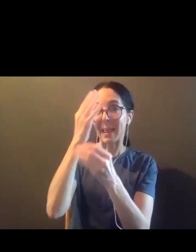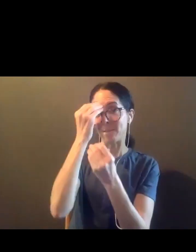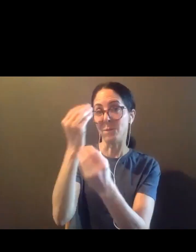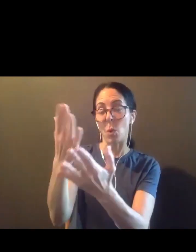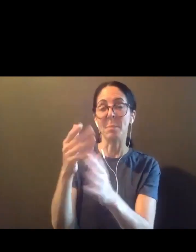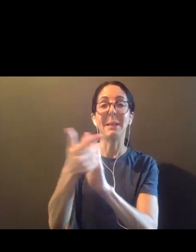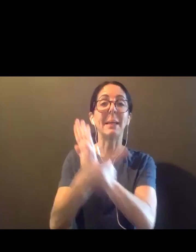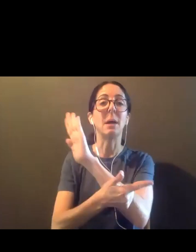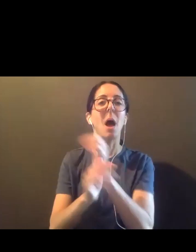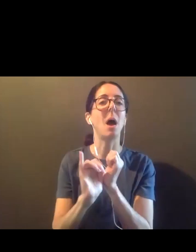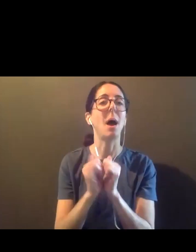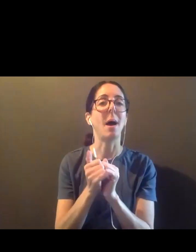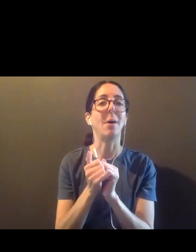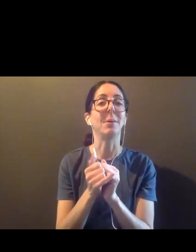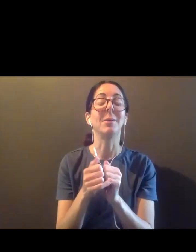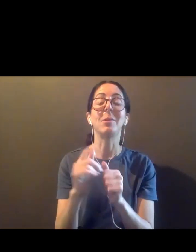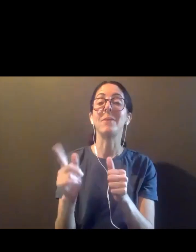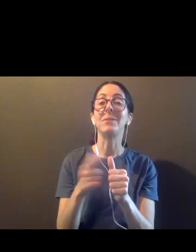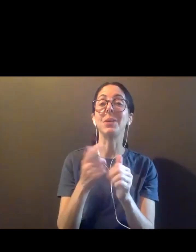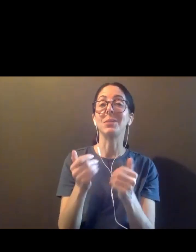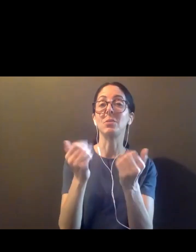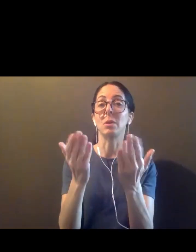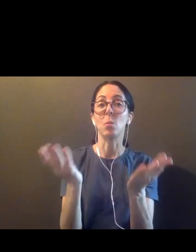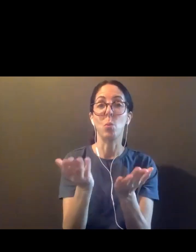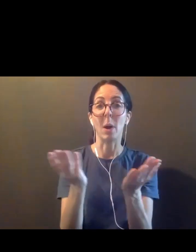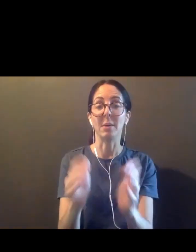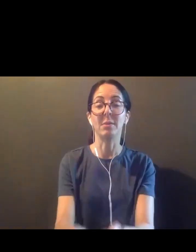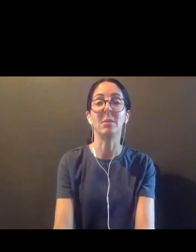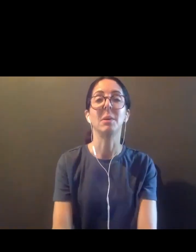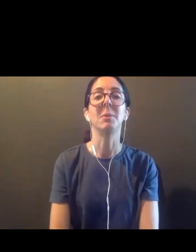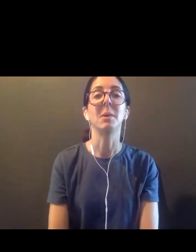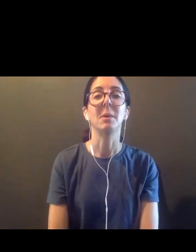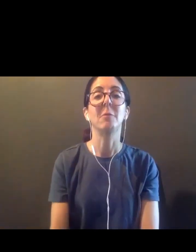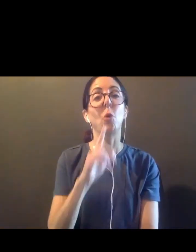And so the first thing I would suggest that as a practical next step is for everyone to